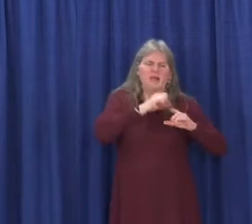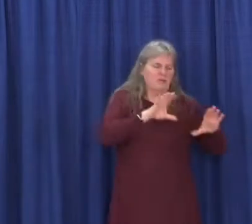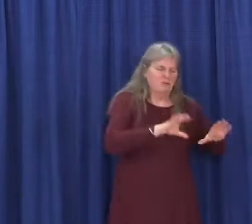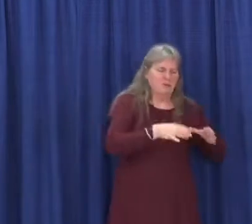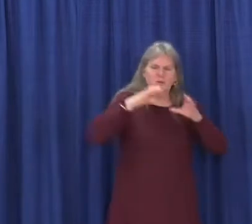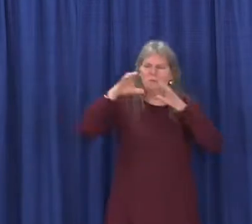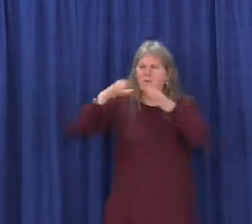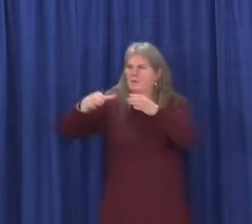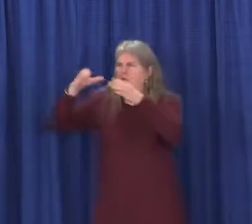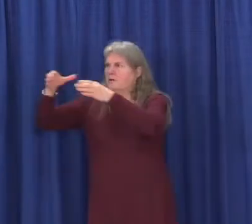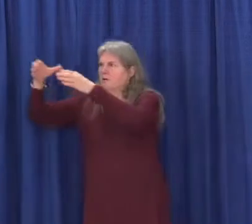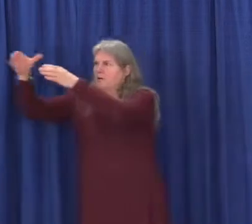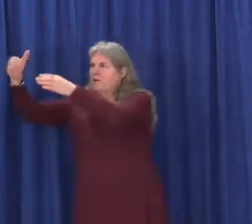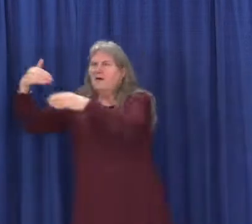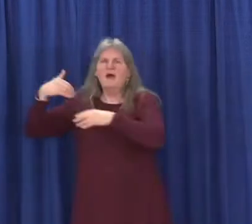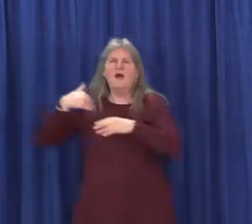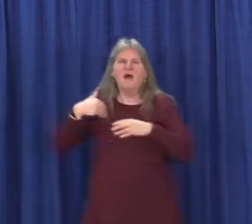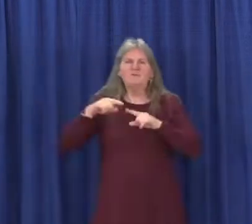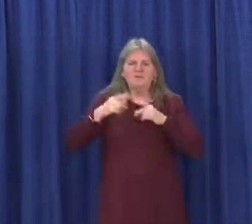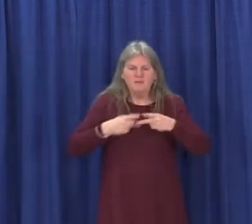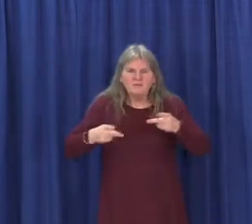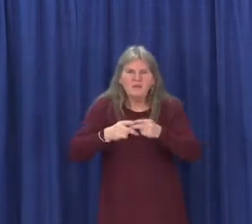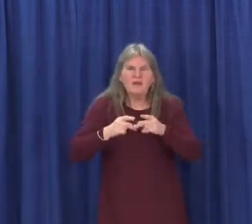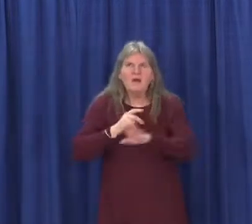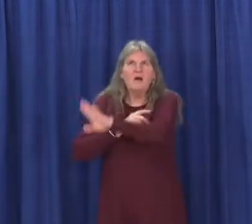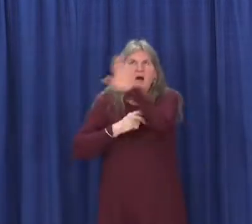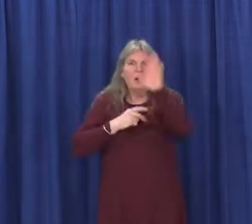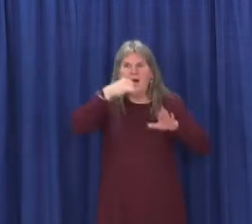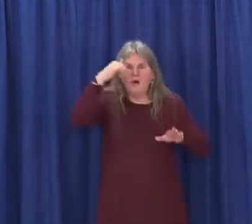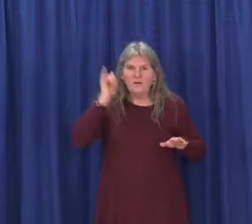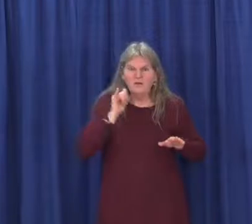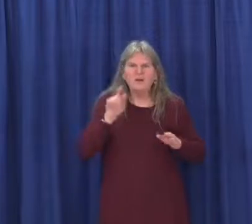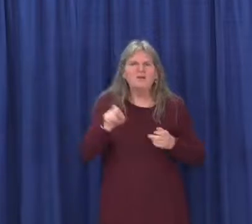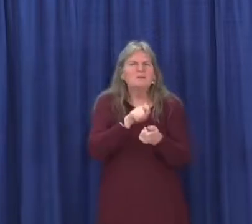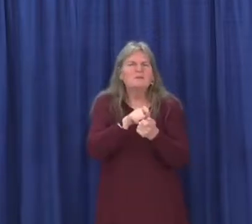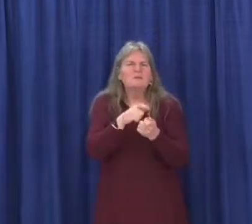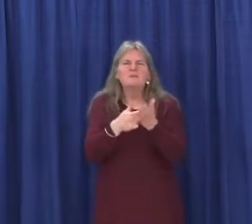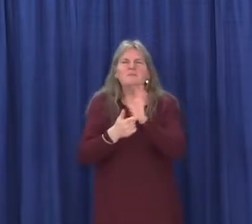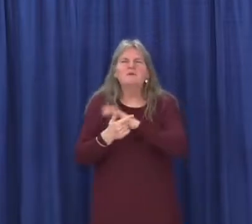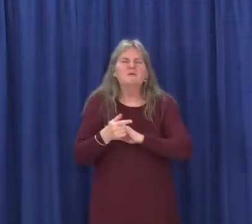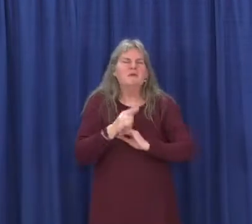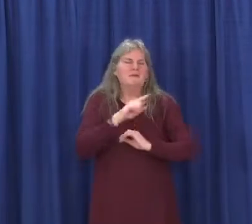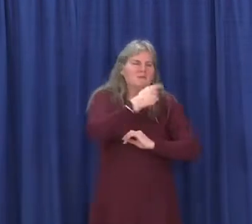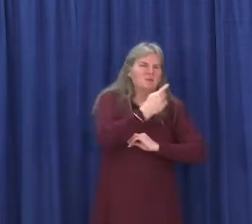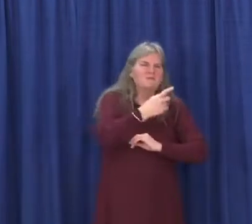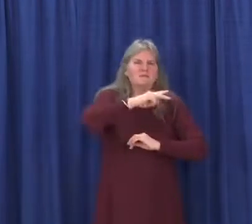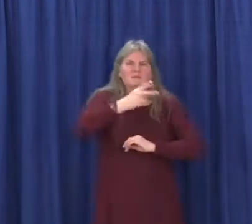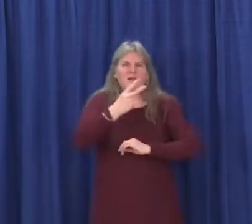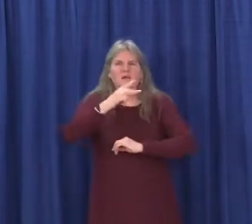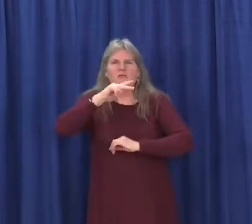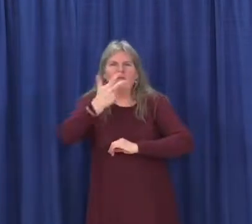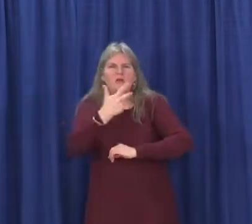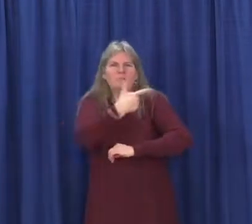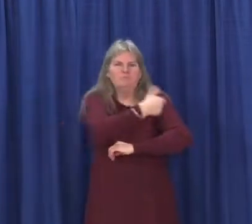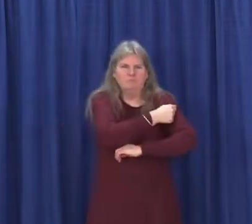stages and geography and specifics such as primary dose, secondary dose, booster, and those people who